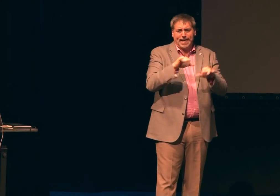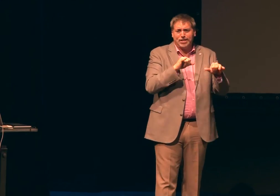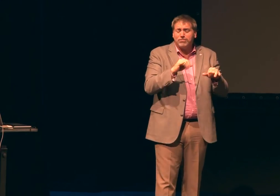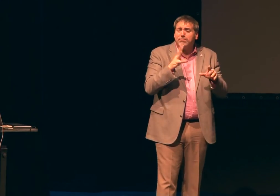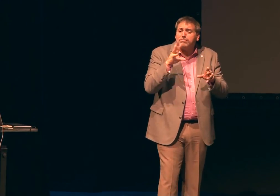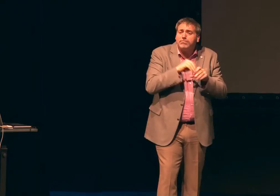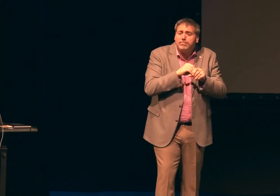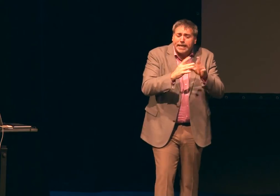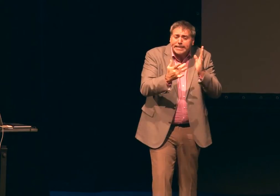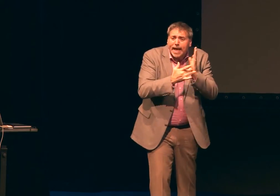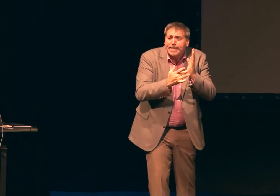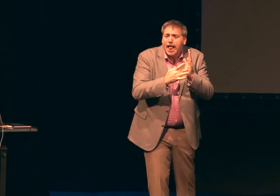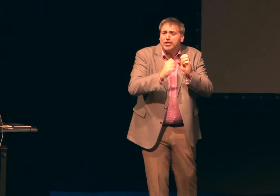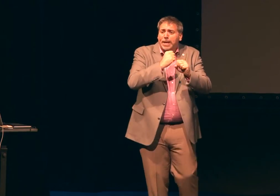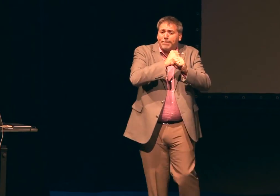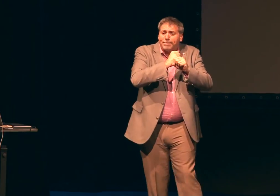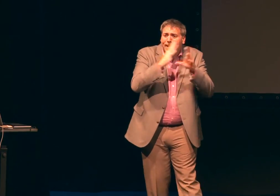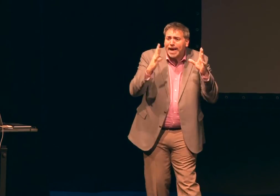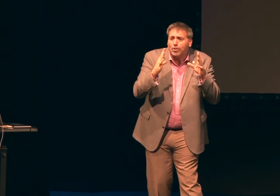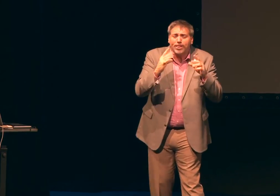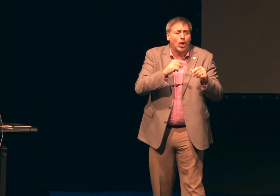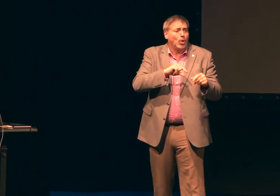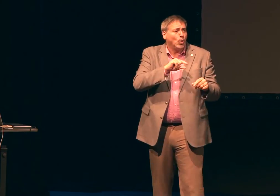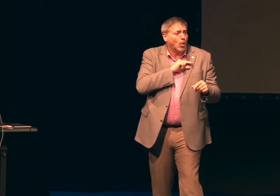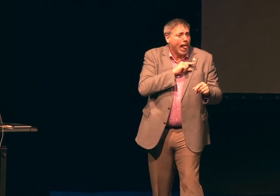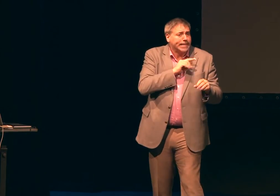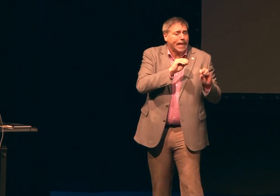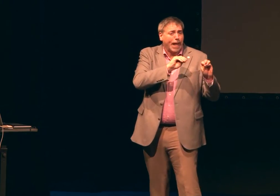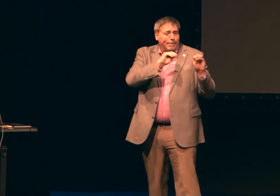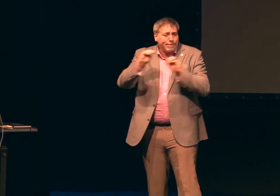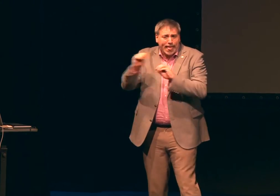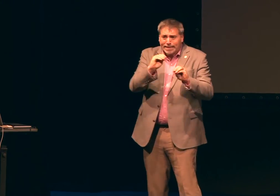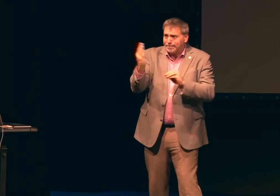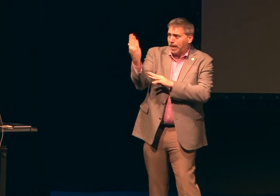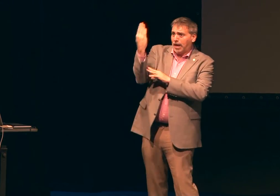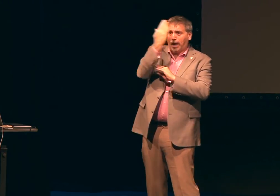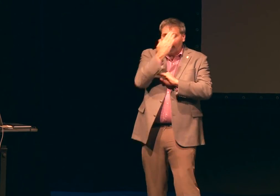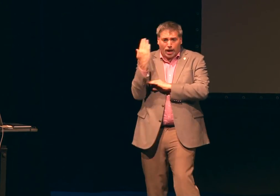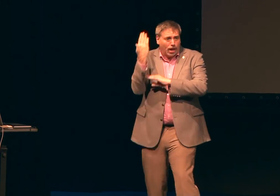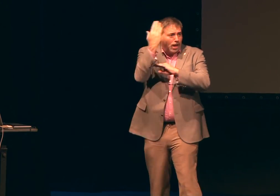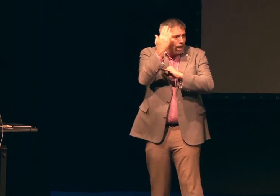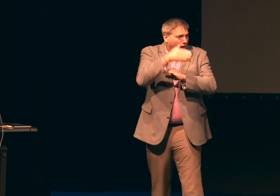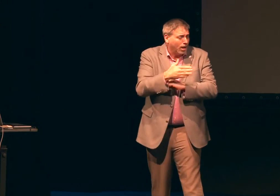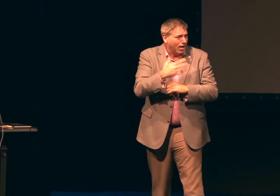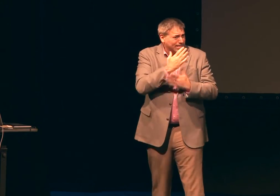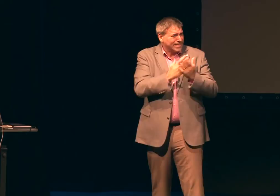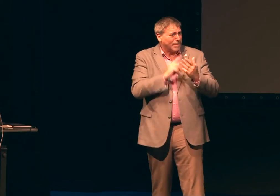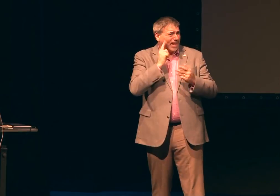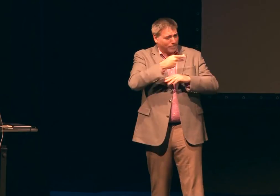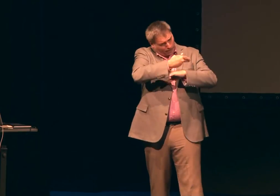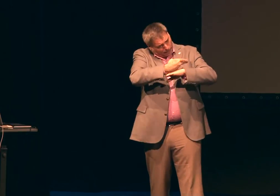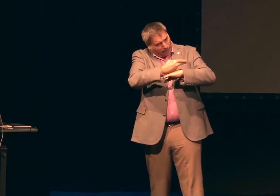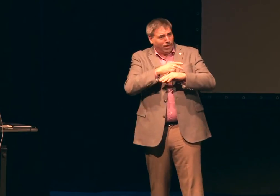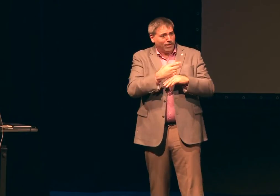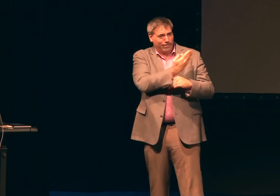to setup some type of minimal standard, whether it's technology, qualifications, quality on the